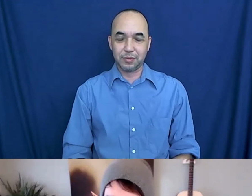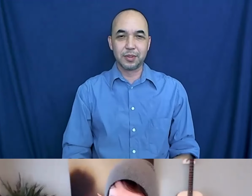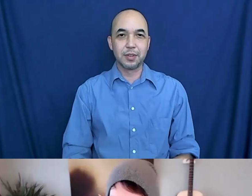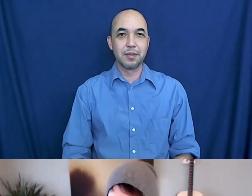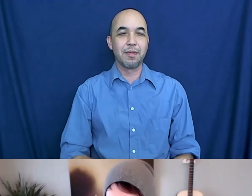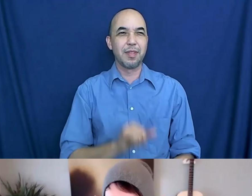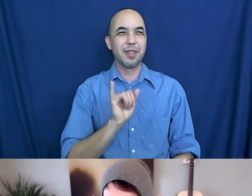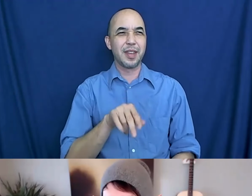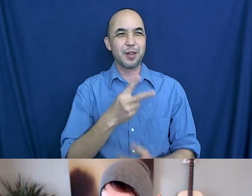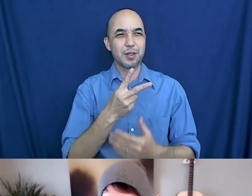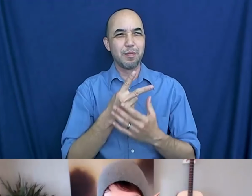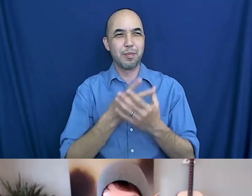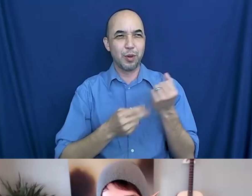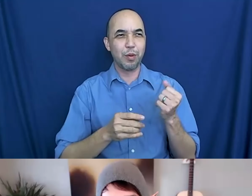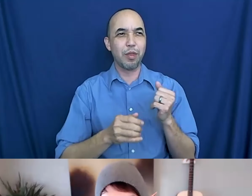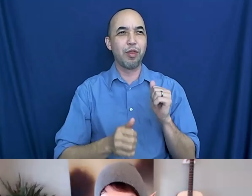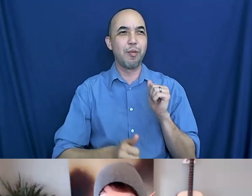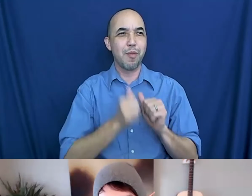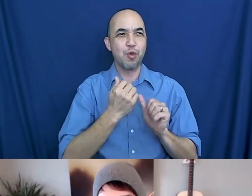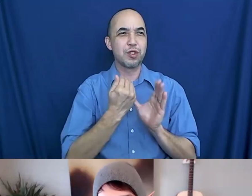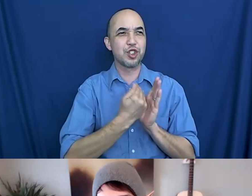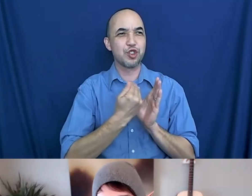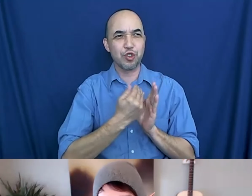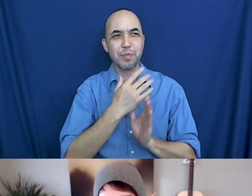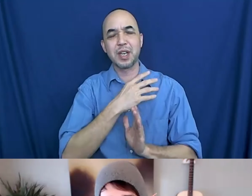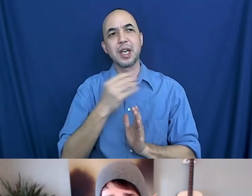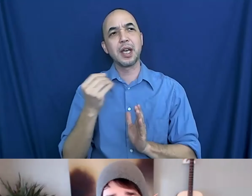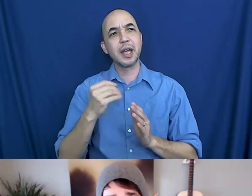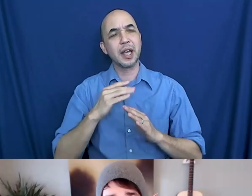I'VE HEARD ALL MORNING. HELLO EVERYBODY.